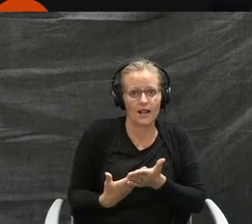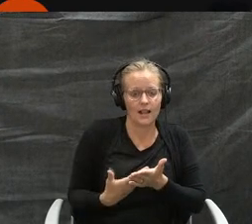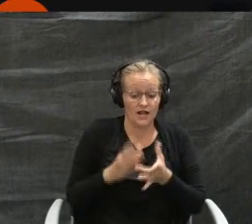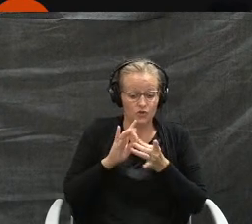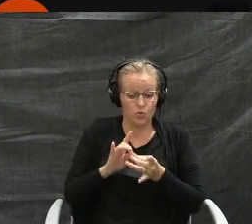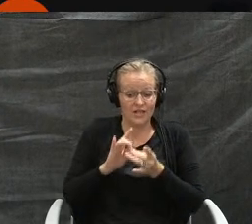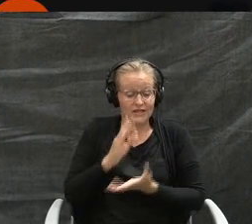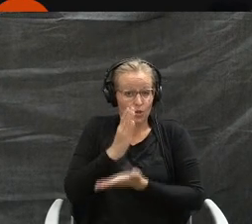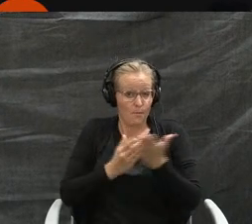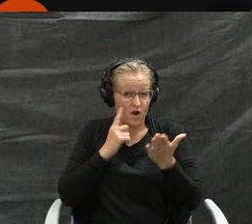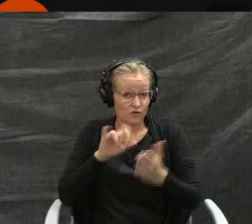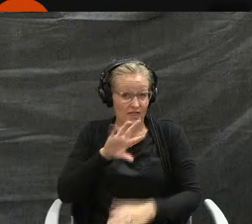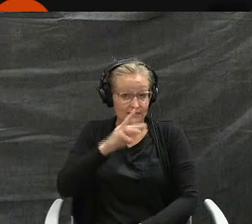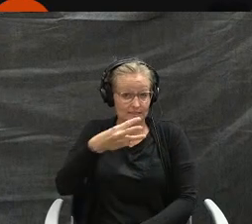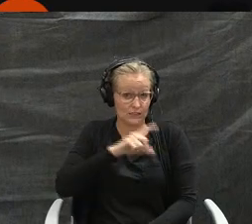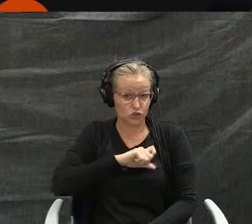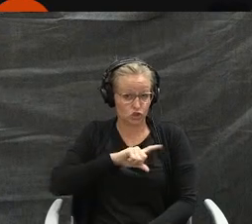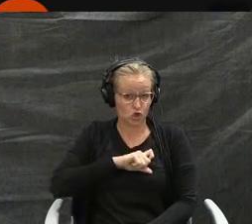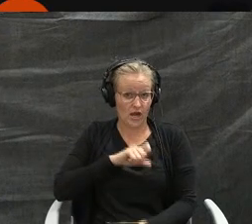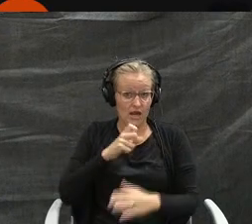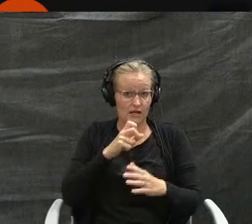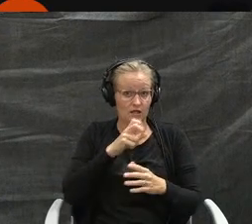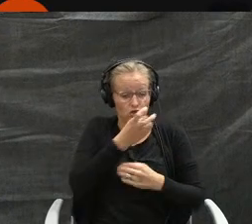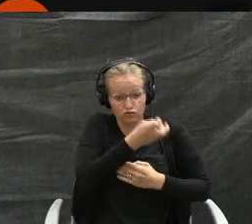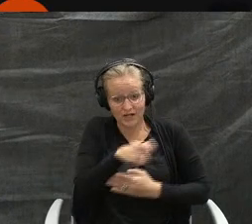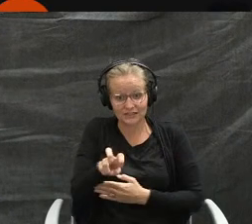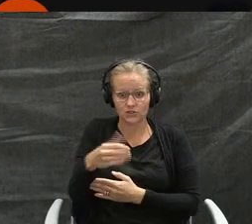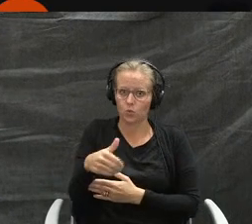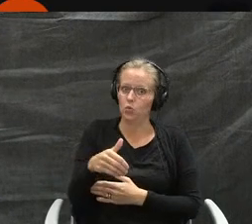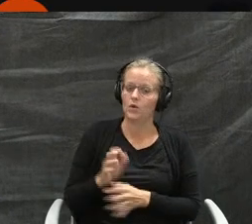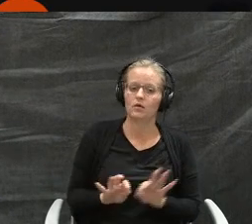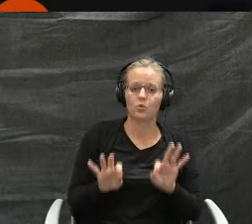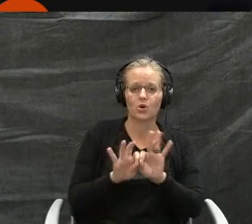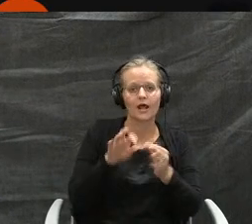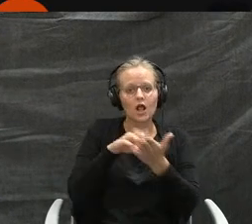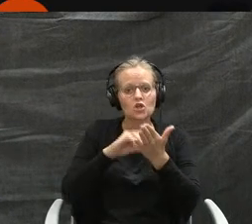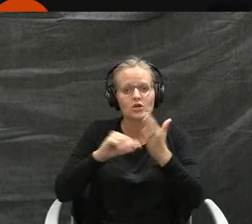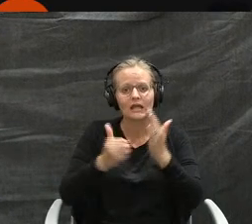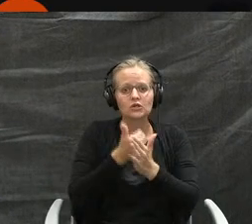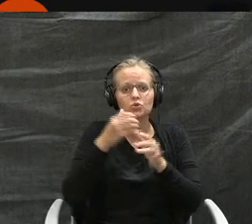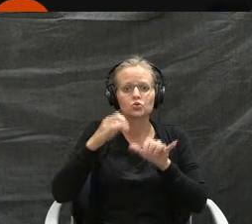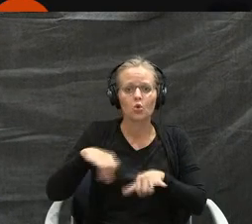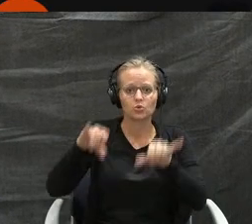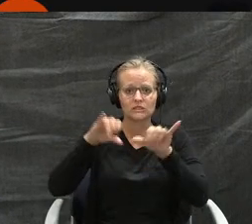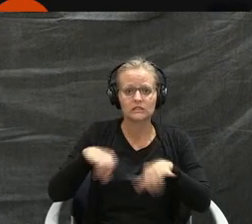grade transition is so important. Learning the routines of Middle School is very important, and if we're in an